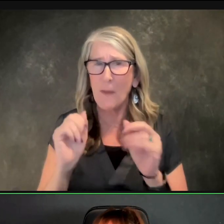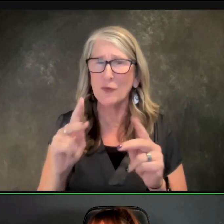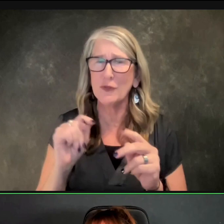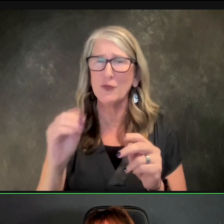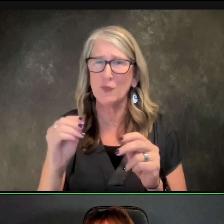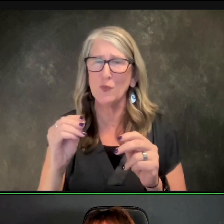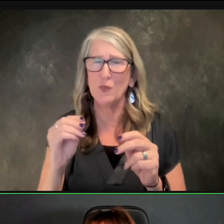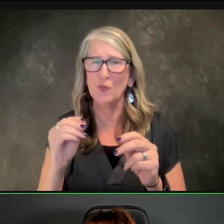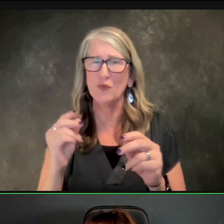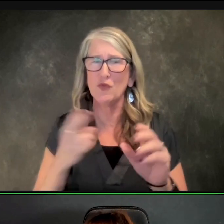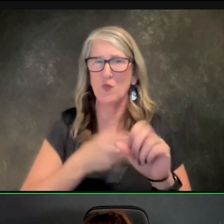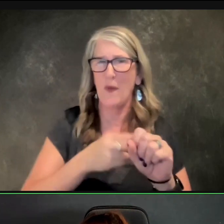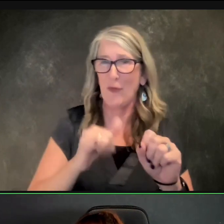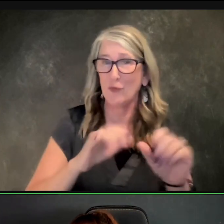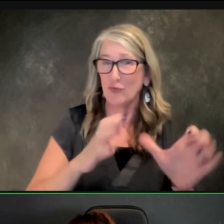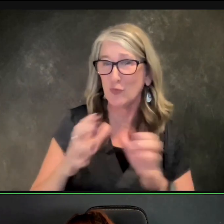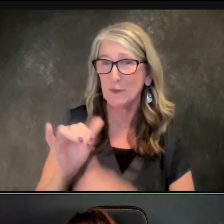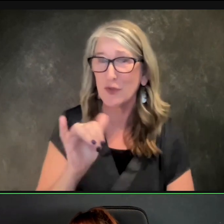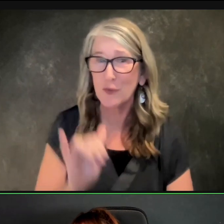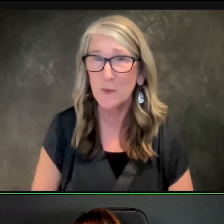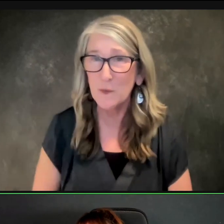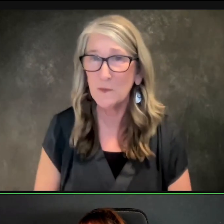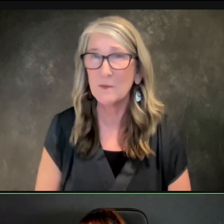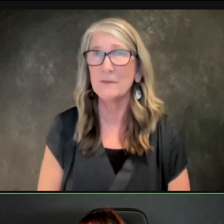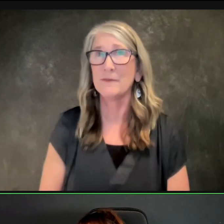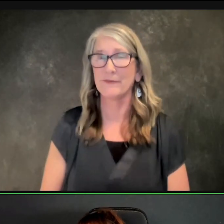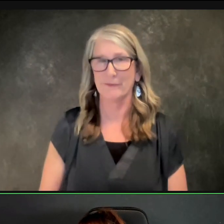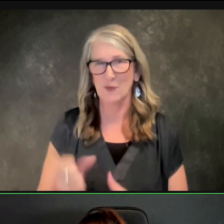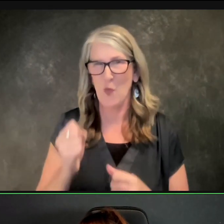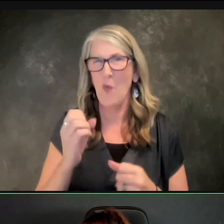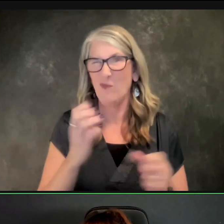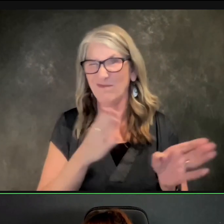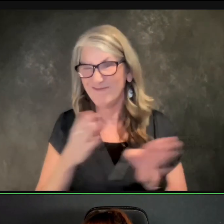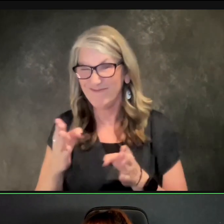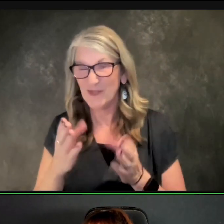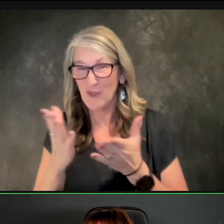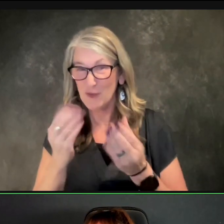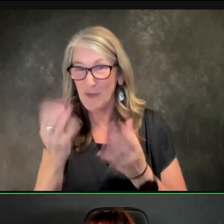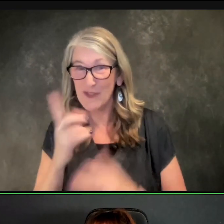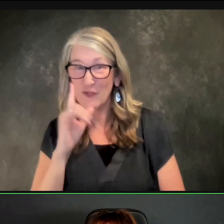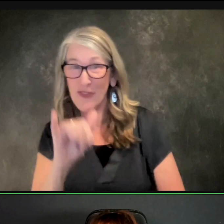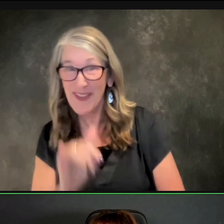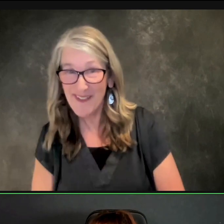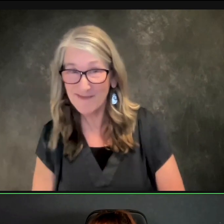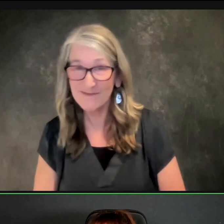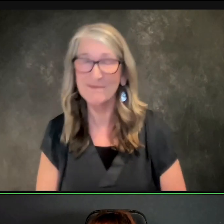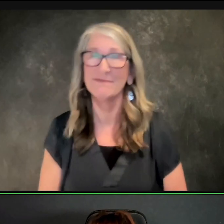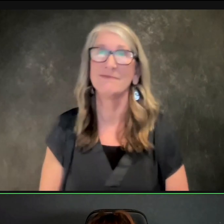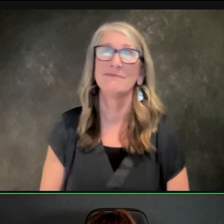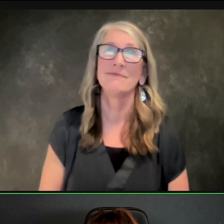We know those social opportunities on study abroad trips like this are as critical as the content.